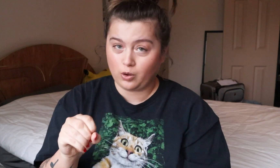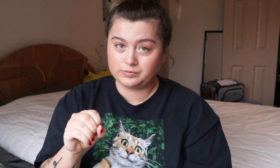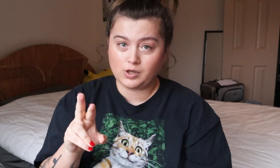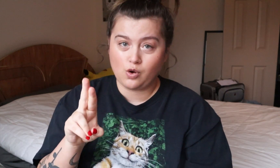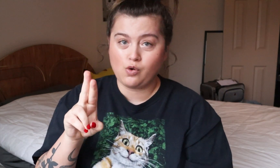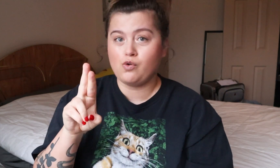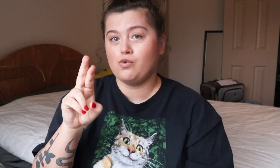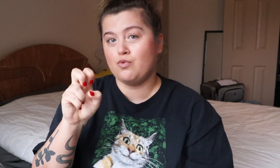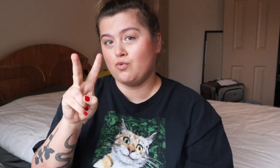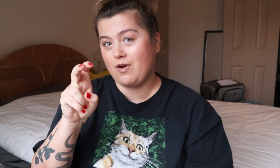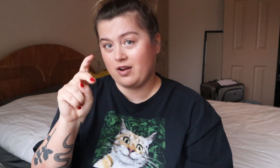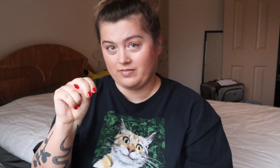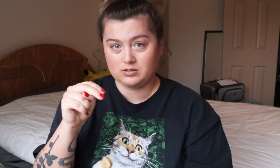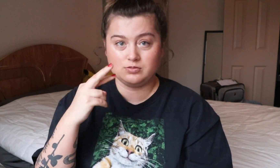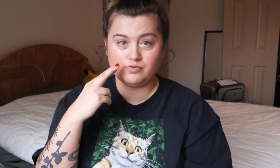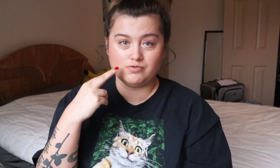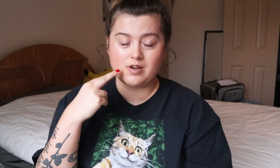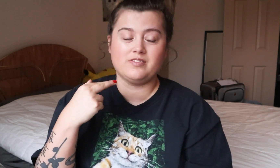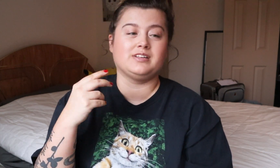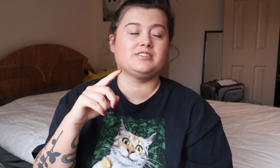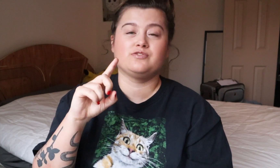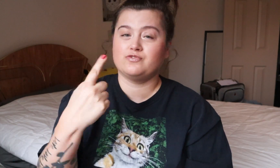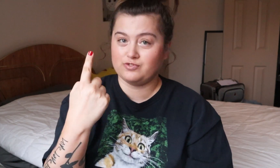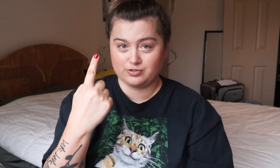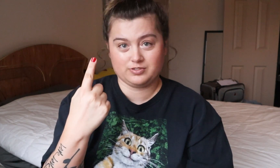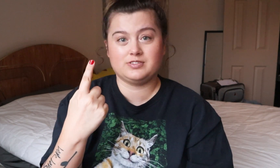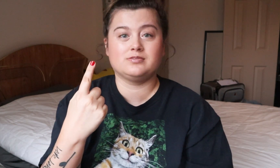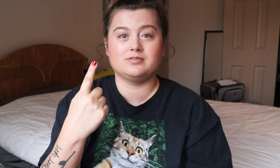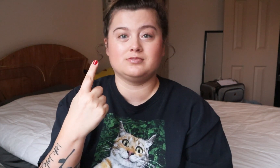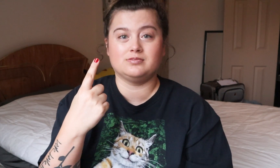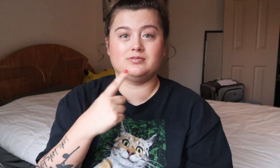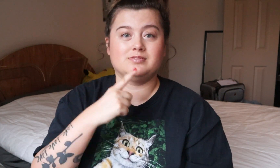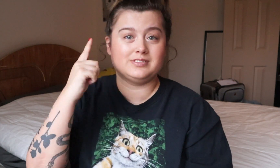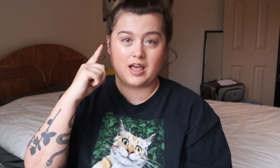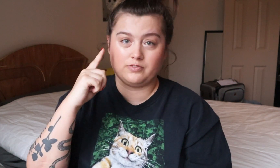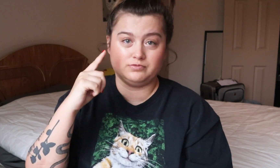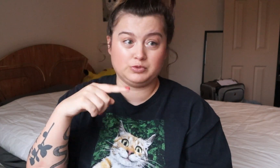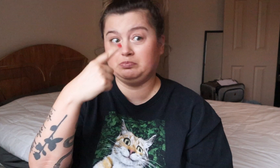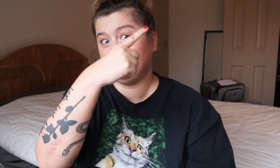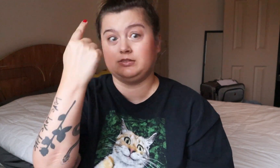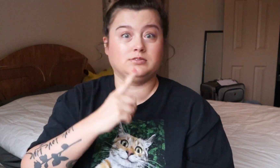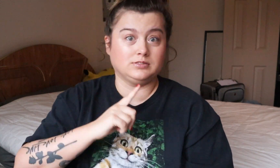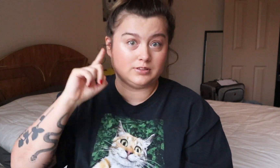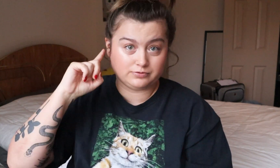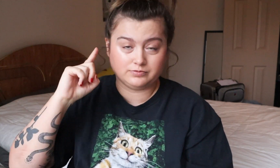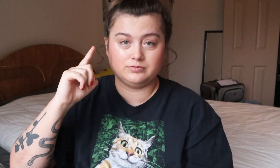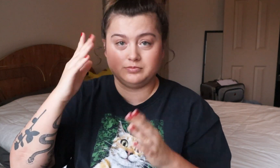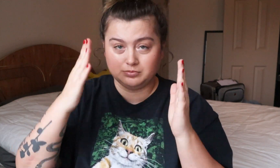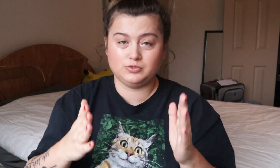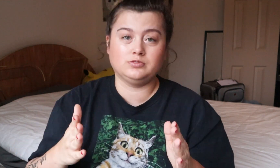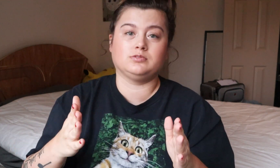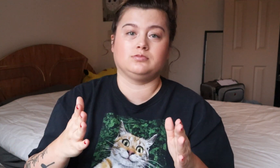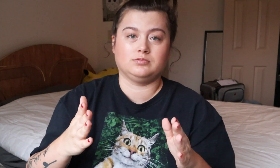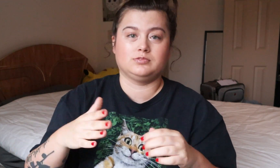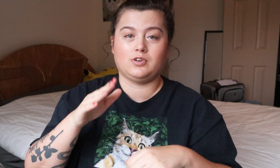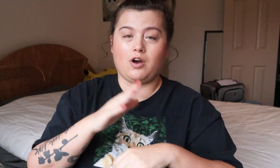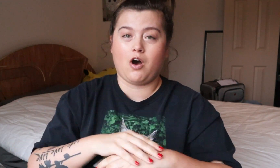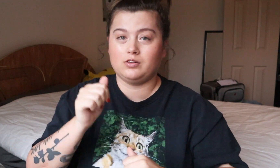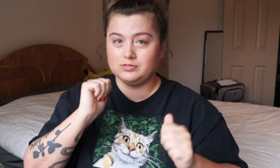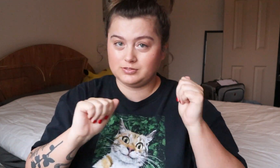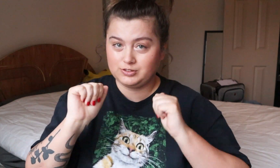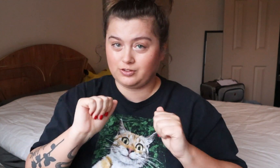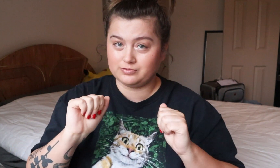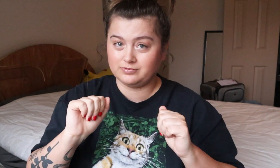So Raven is the first Deaf, [and] the first Black Deaf person on the show.